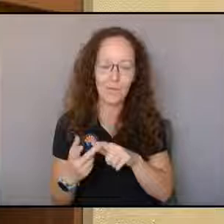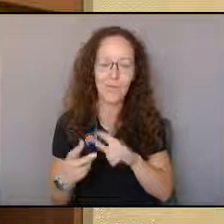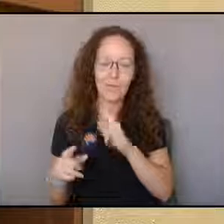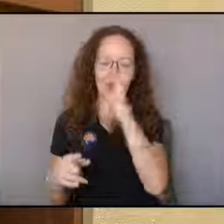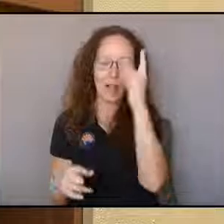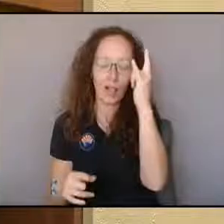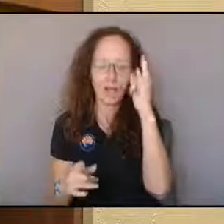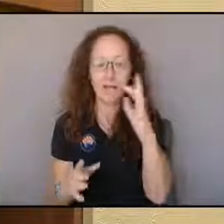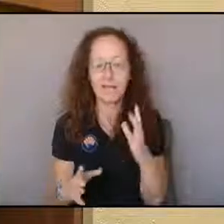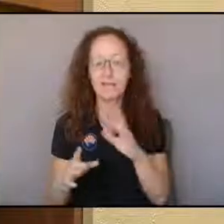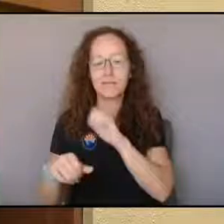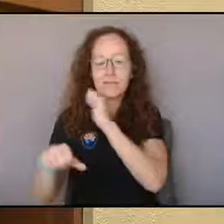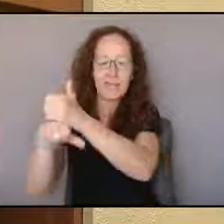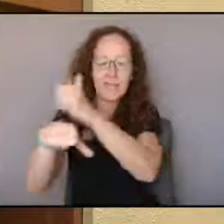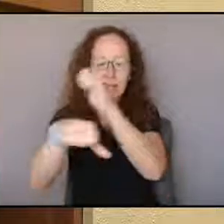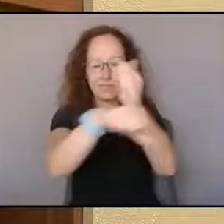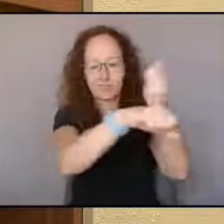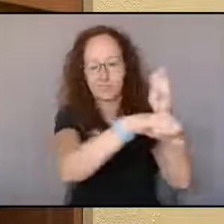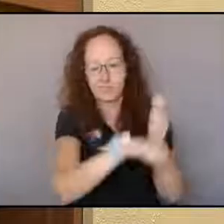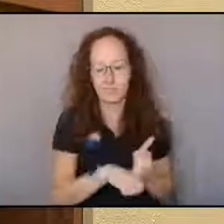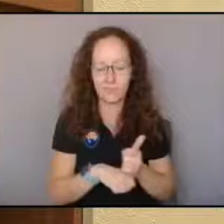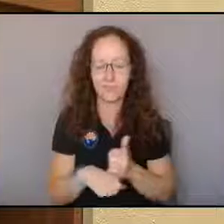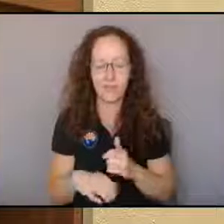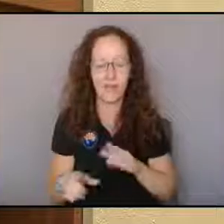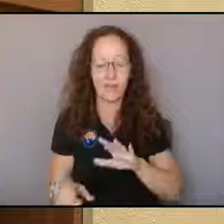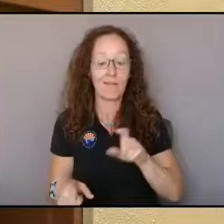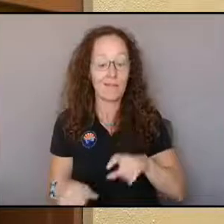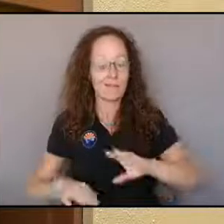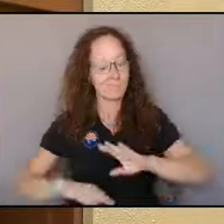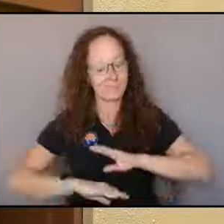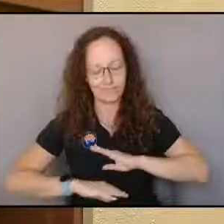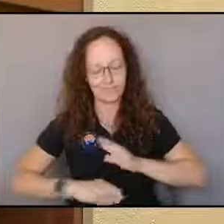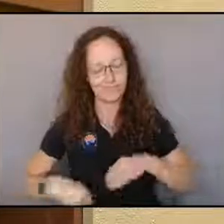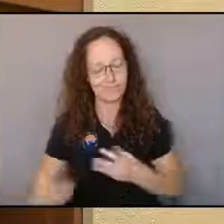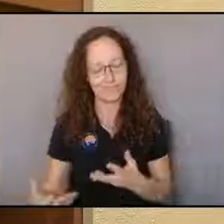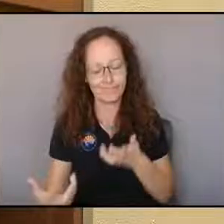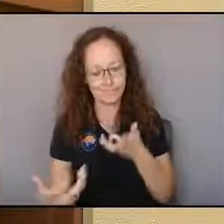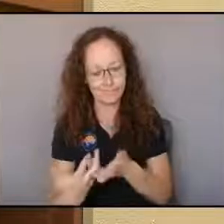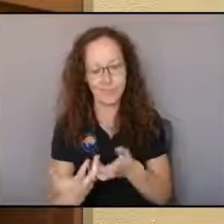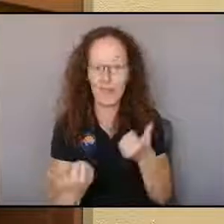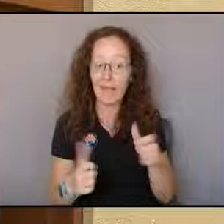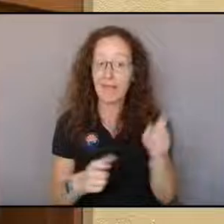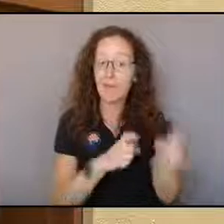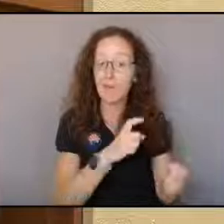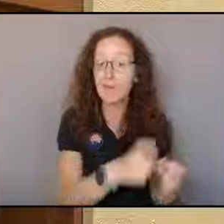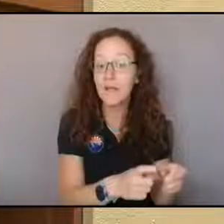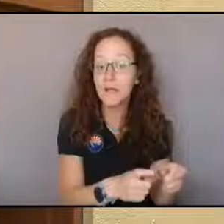THEY ARE VERY WELL FED. WE HAVE CATERERS IN PLACE AROUND THIS FIRE AND ALL OF THEIR NEEDS ARE BEING MET. WE ASK ANY DONATIONS GO TO THE LOCAL EVACUATION